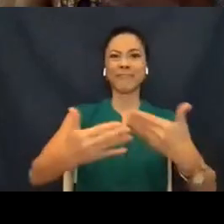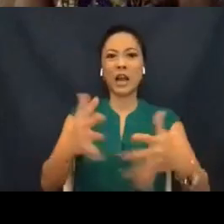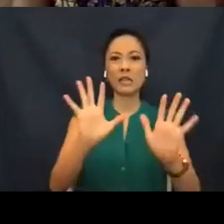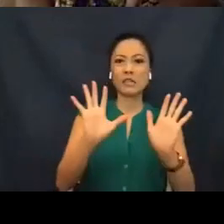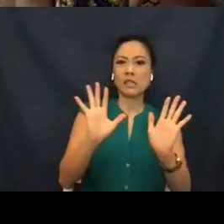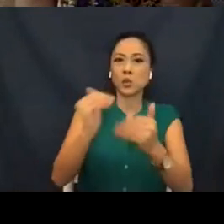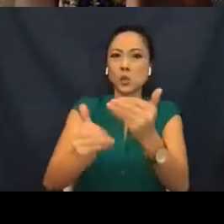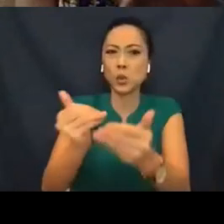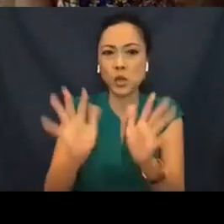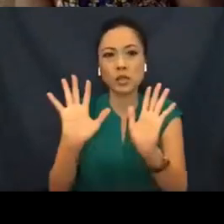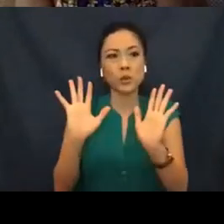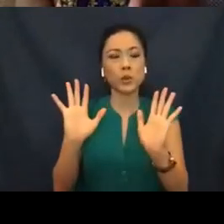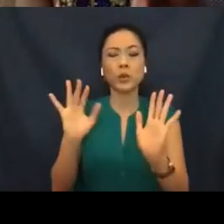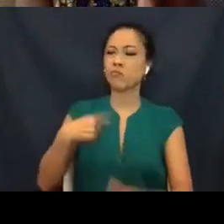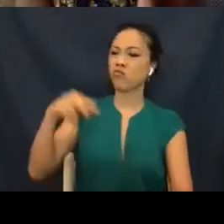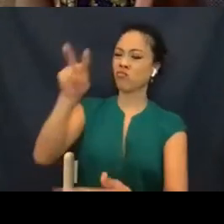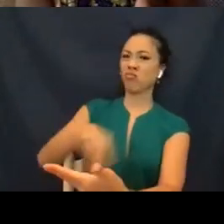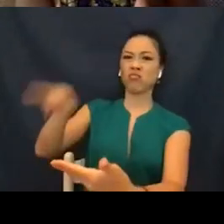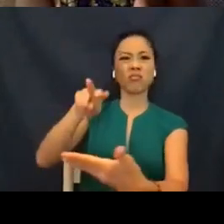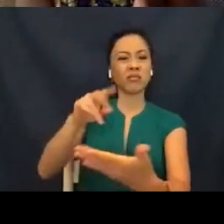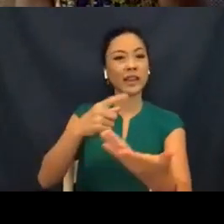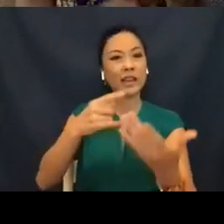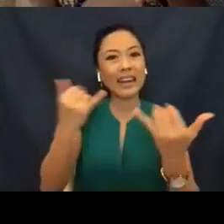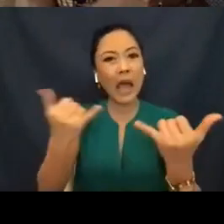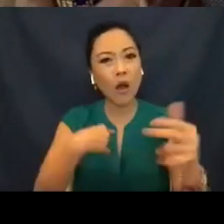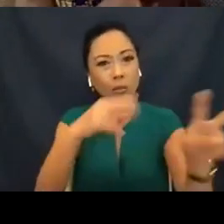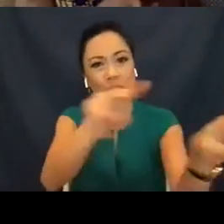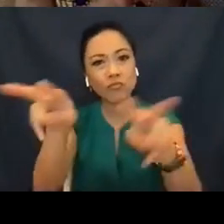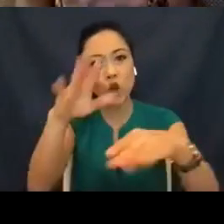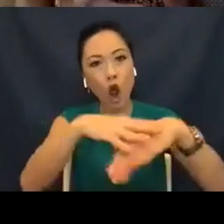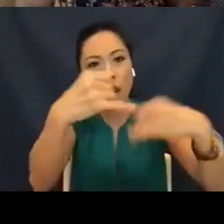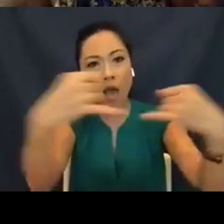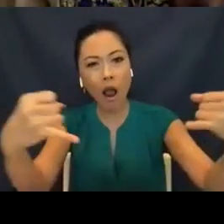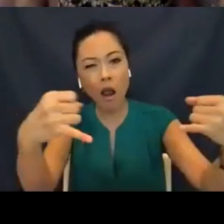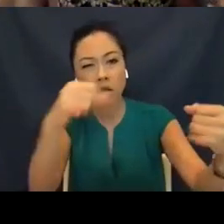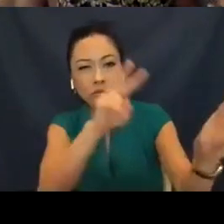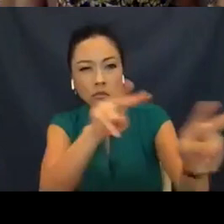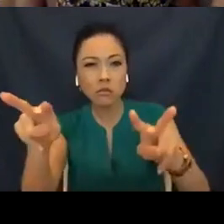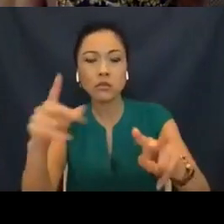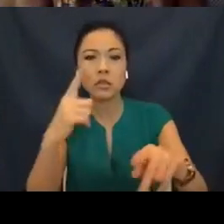are these innovative approaches to the practices, to these practices that are amoebic that aren't